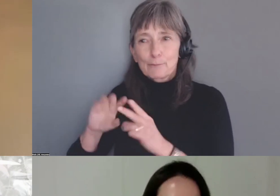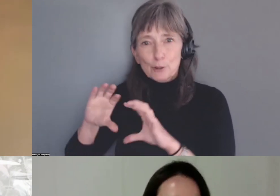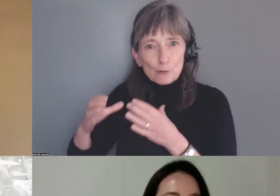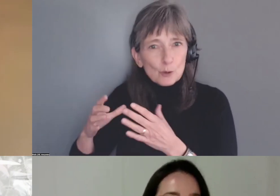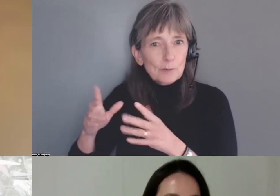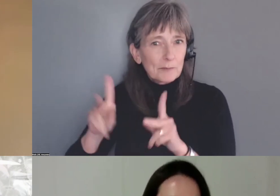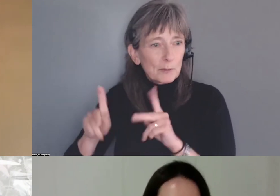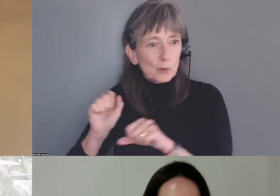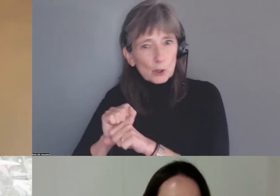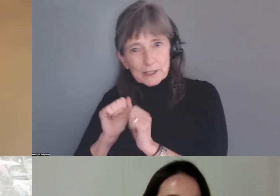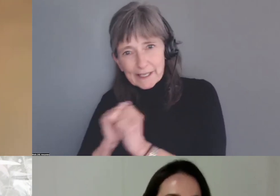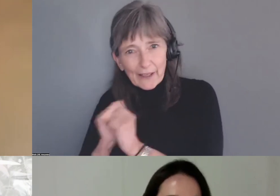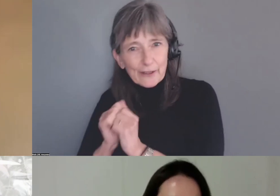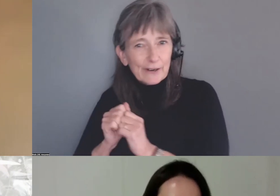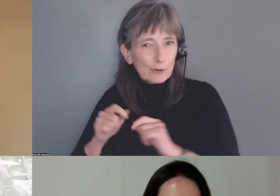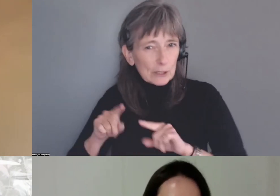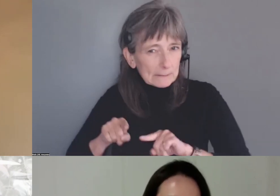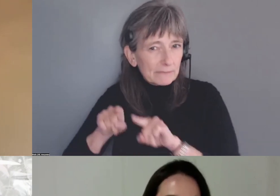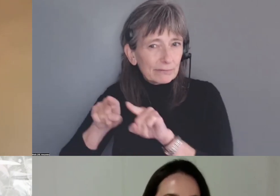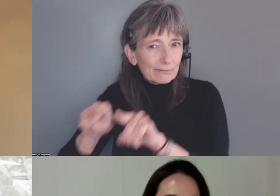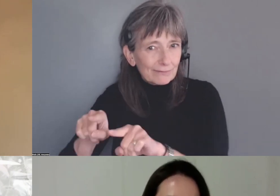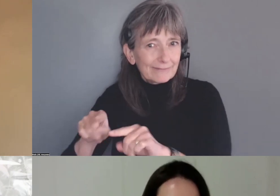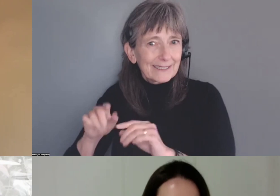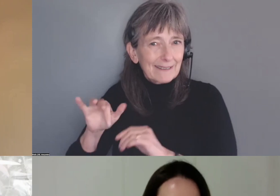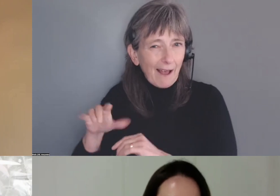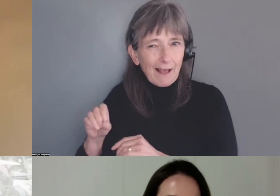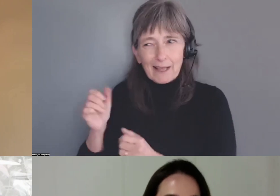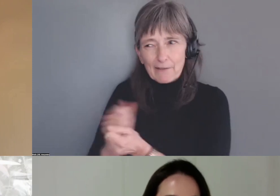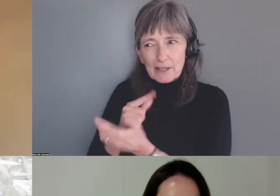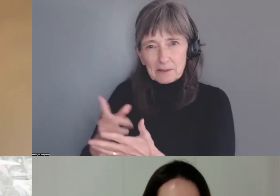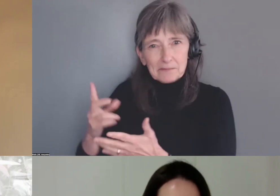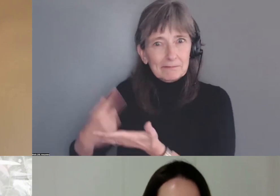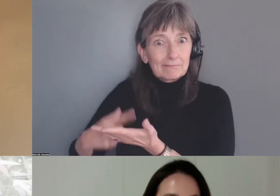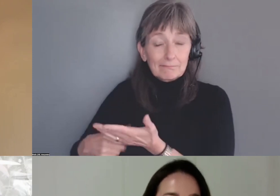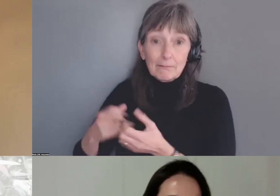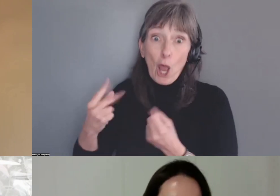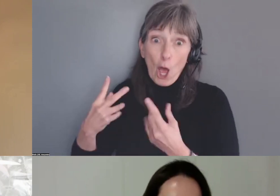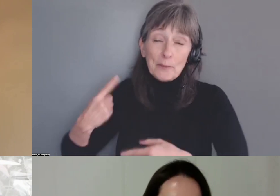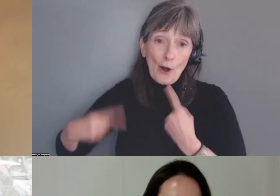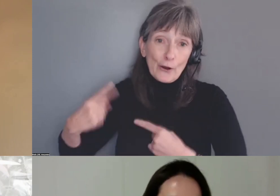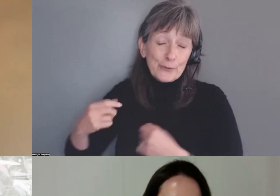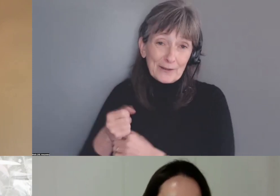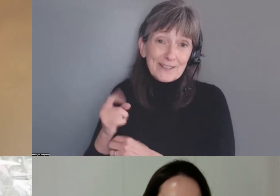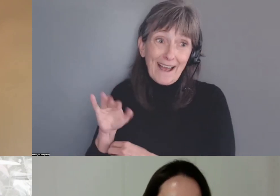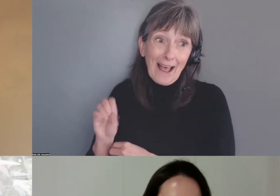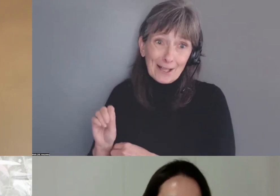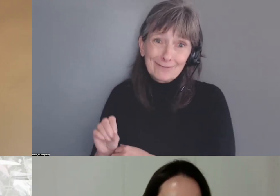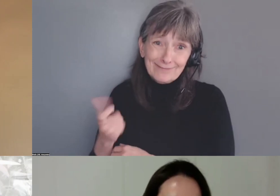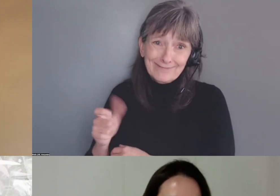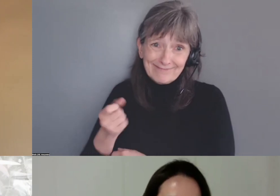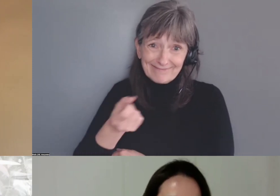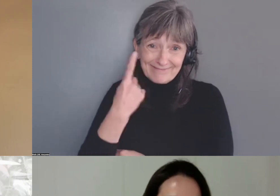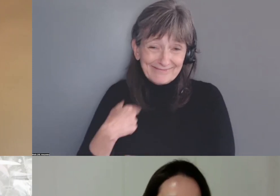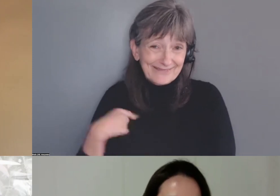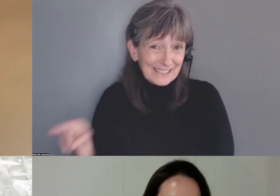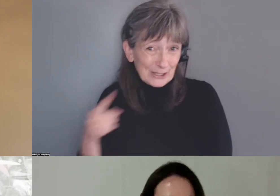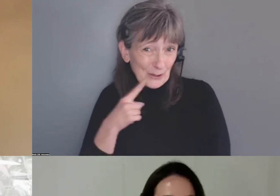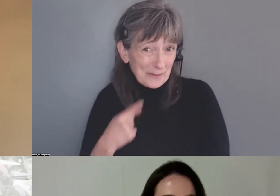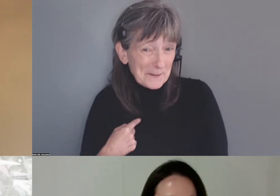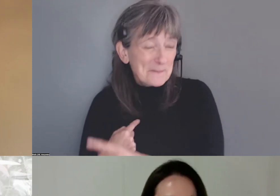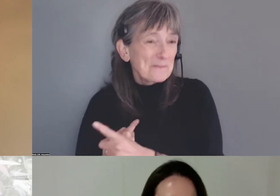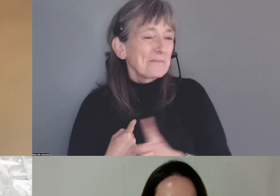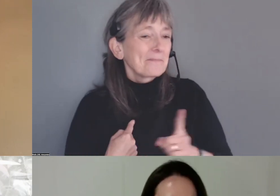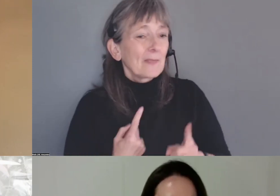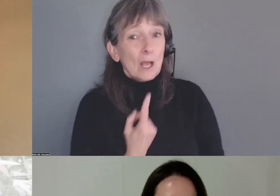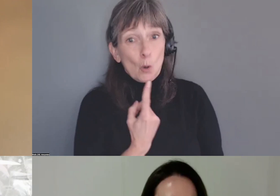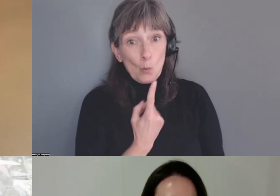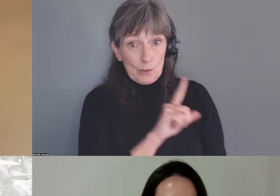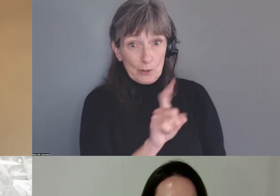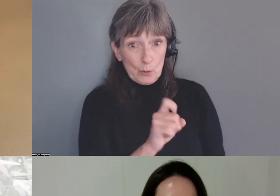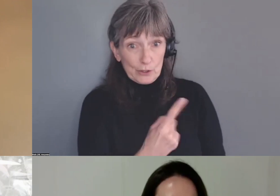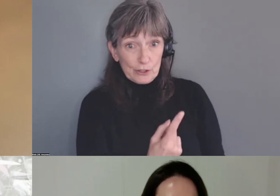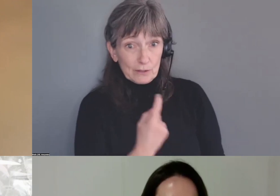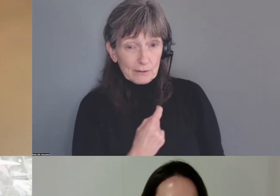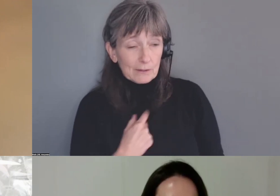keeping consistency. Big problem. We had one question about the sort of concepts of fair